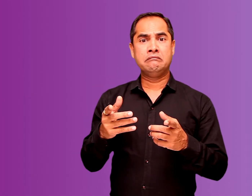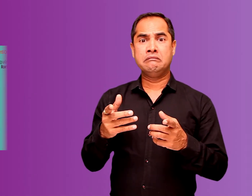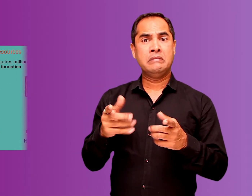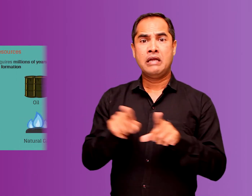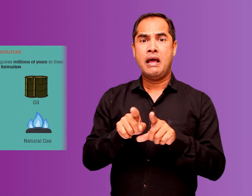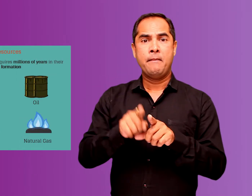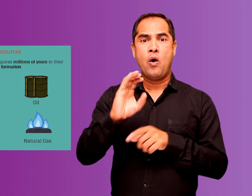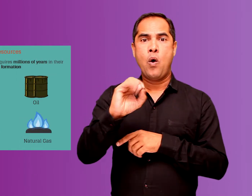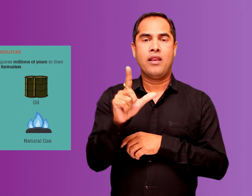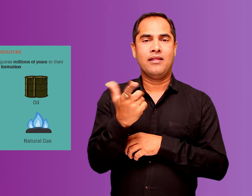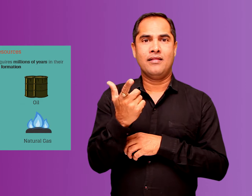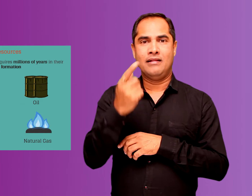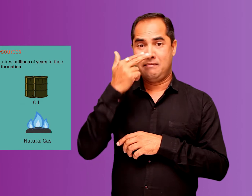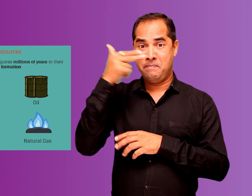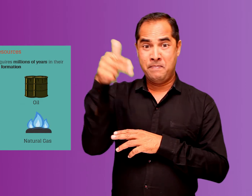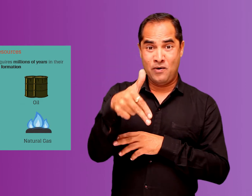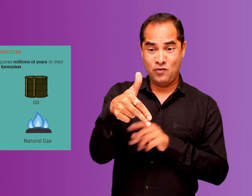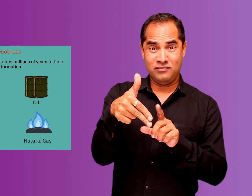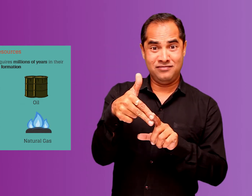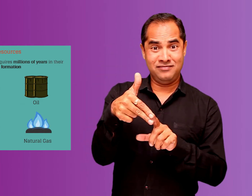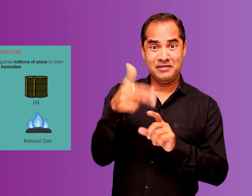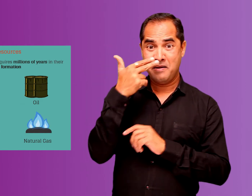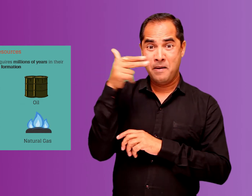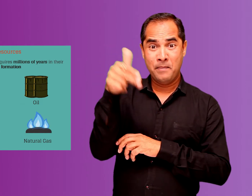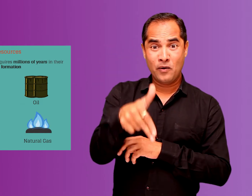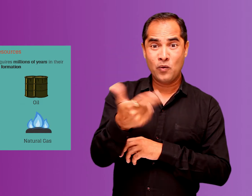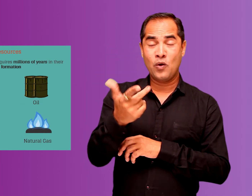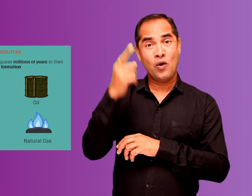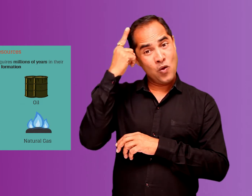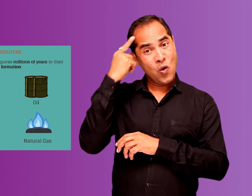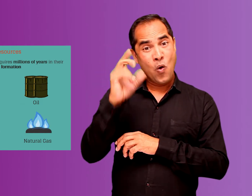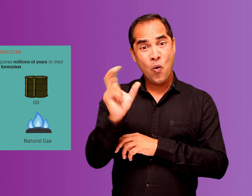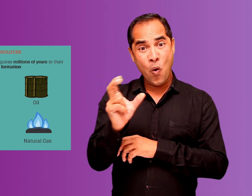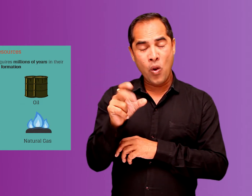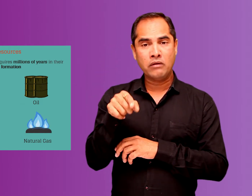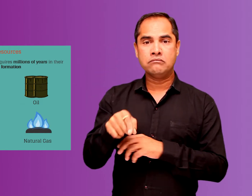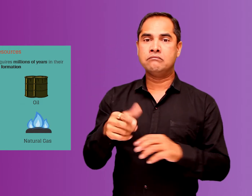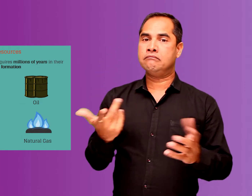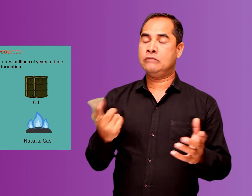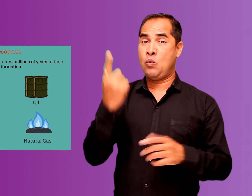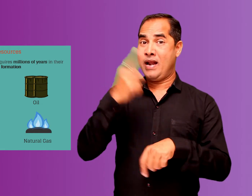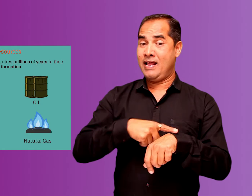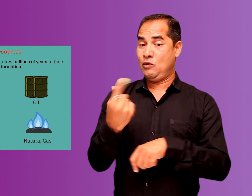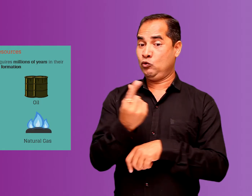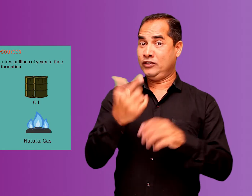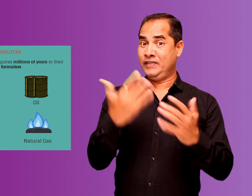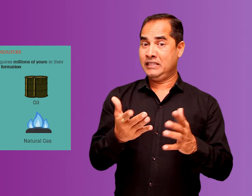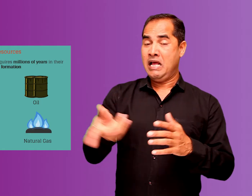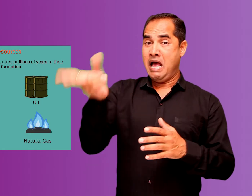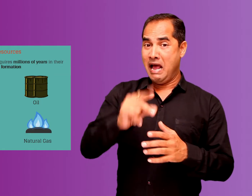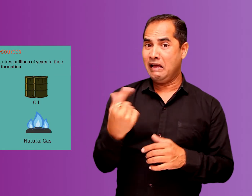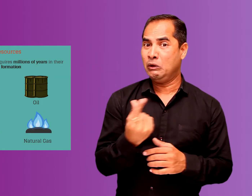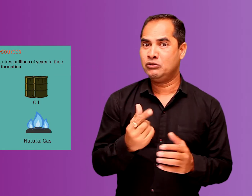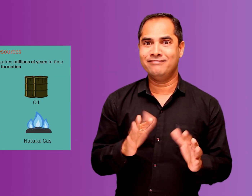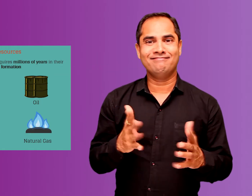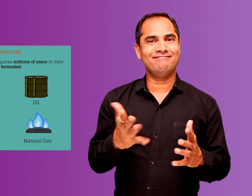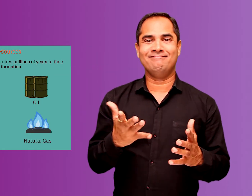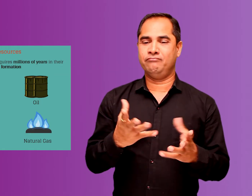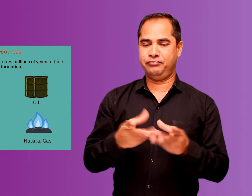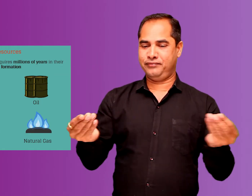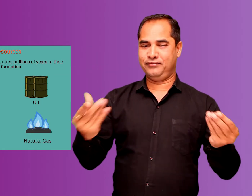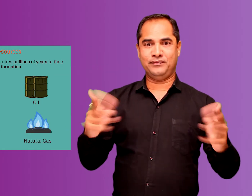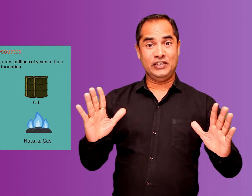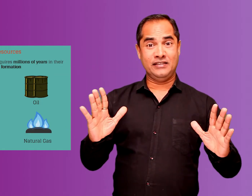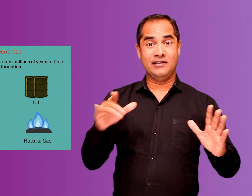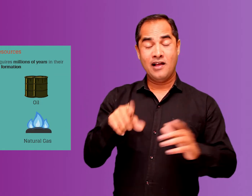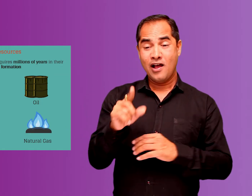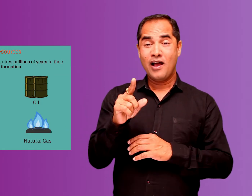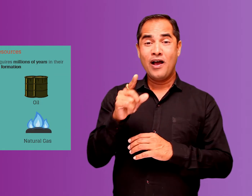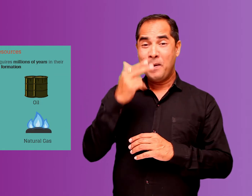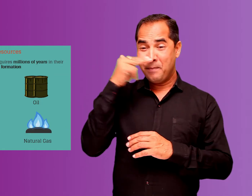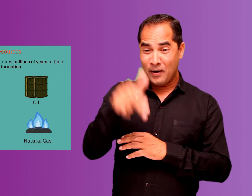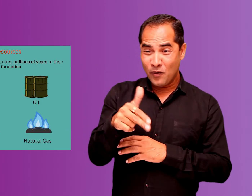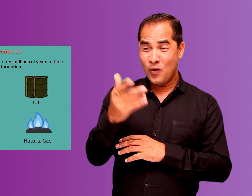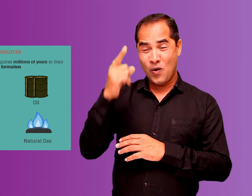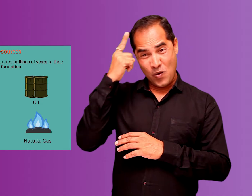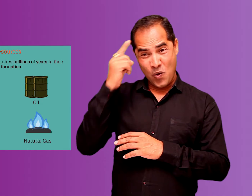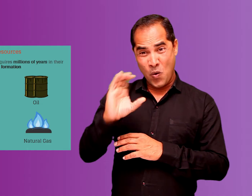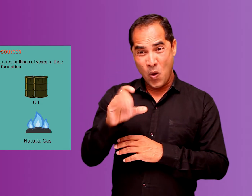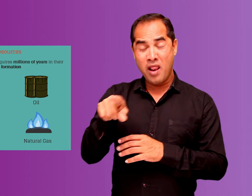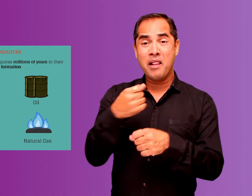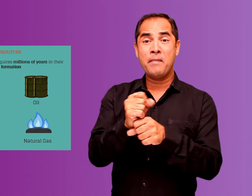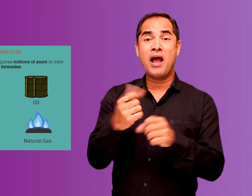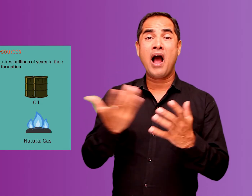These resources, for example oil coal etc. cannot be renewed after they have been used resources like oil